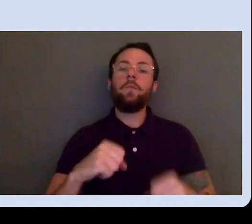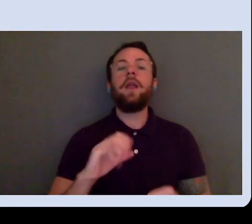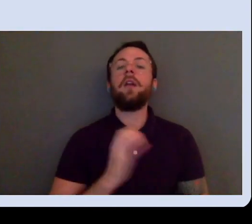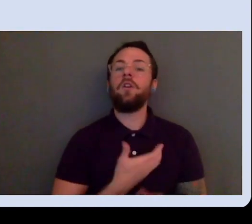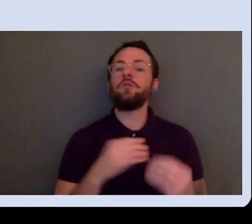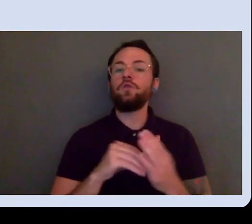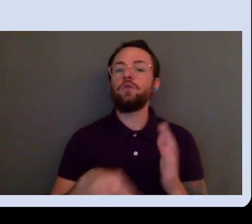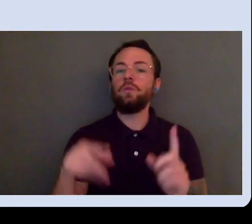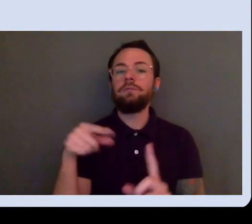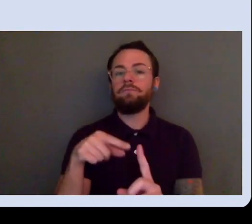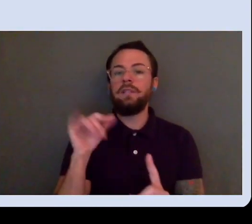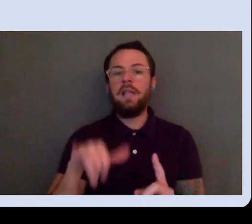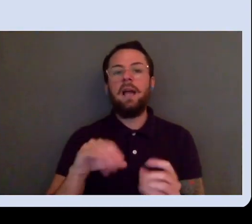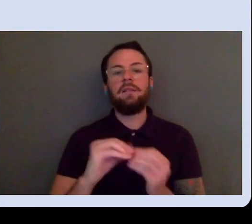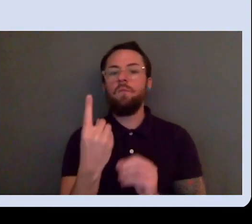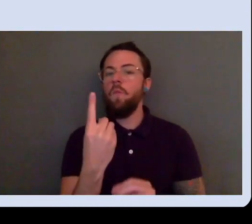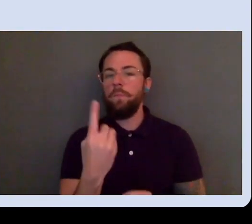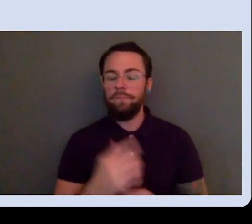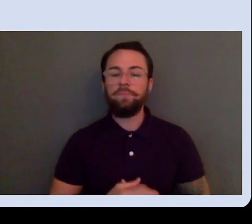F If you don't have them, set them up.